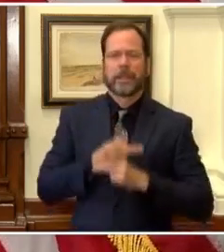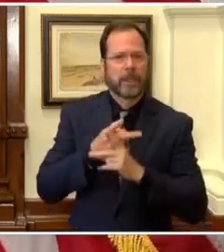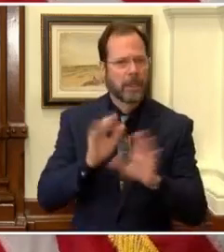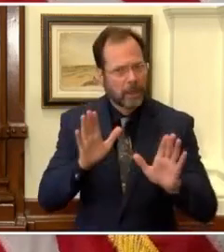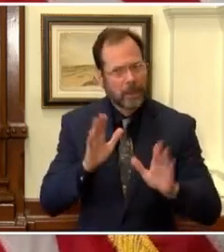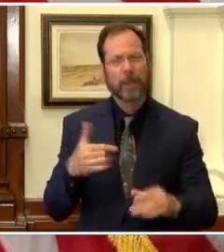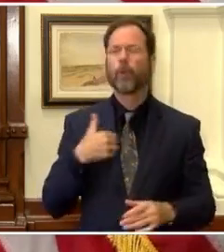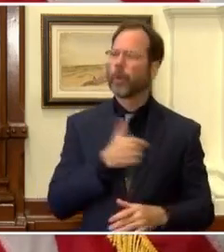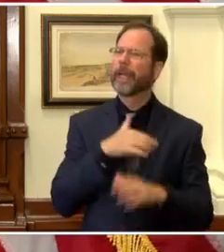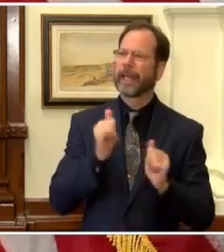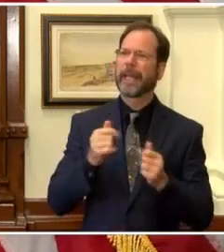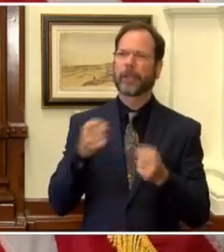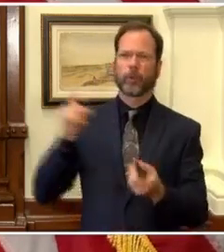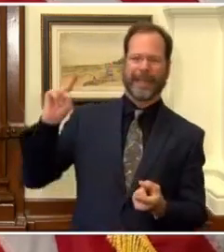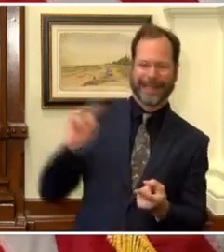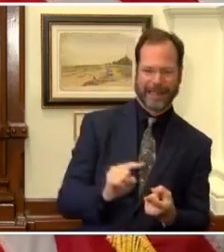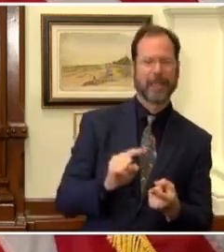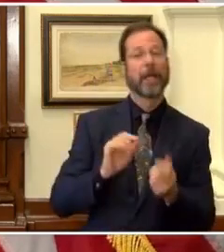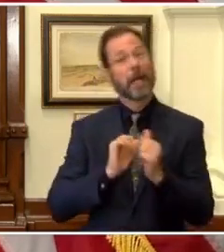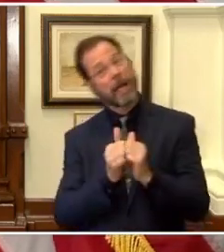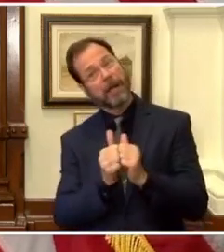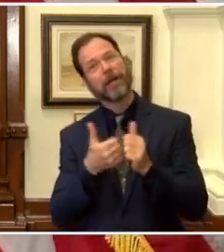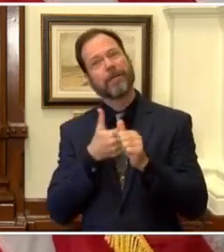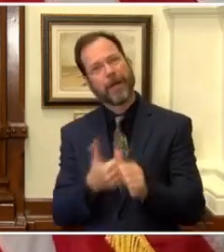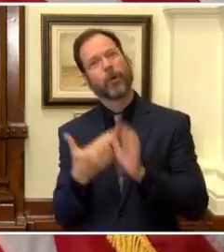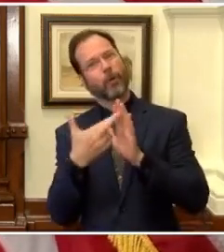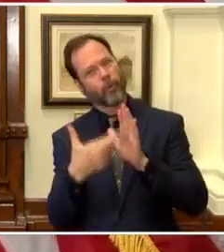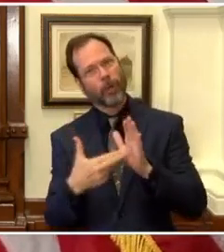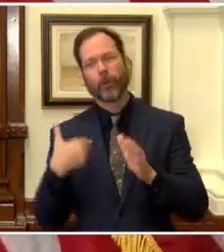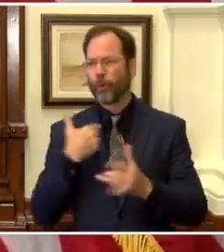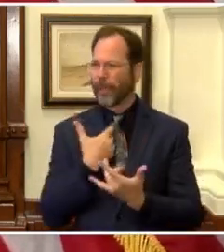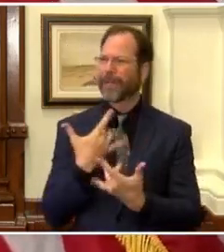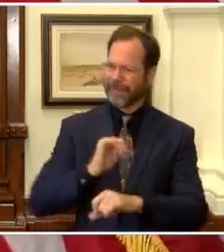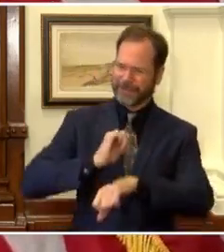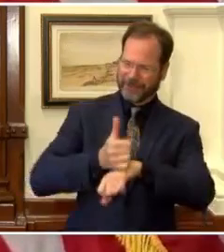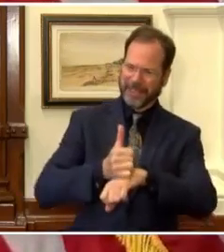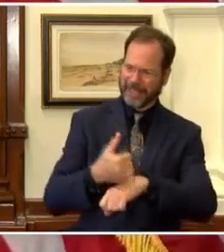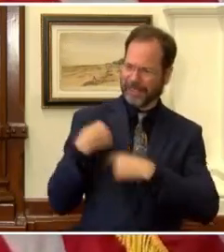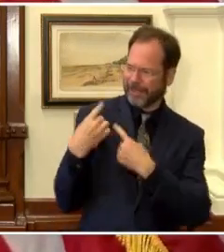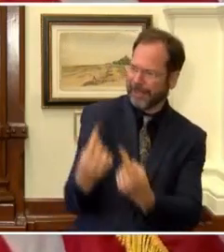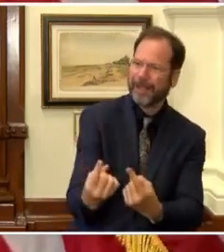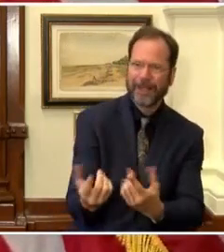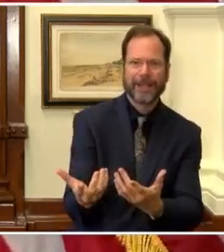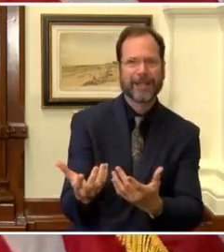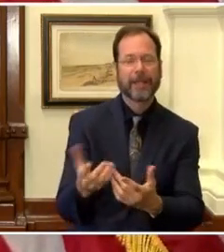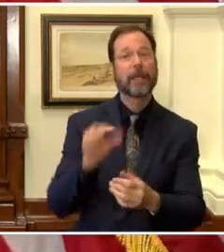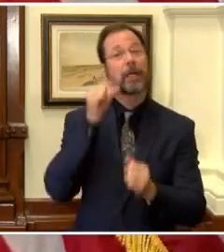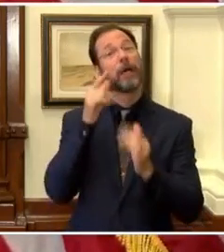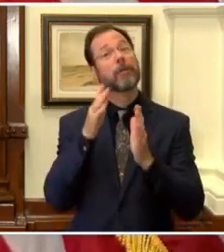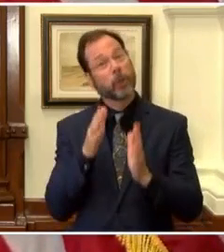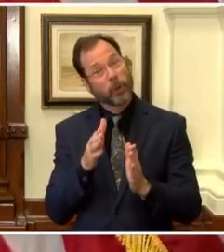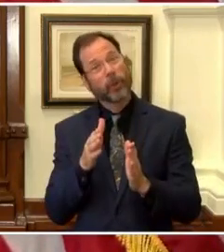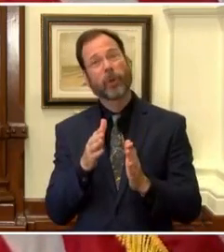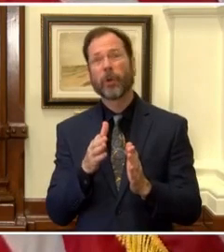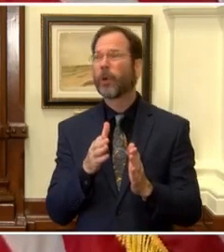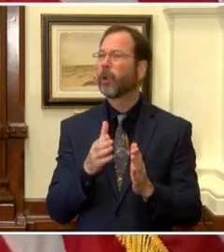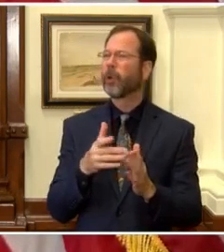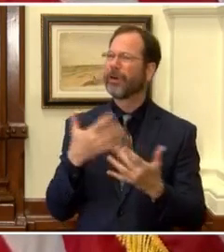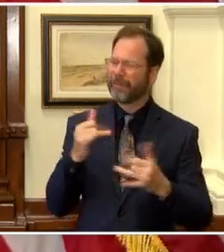THE DATA, THE TRENDS ARE GOING UP IN A WAY THAT WE NEED TO GET CONTROL OF. WE CAN GET CONTROL OF THOSE BY USING THE KIND OF GUIDANCE WE